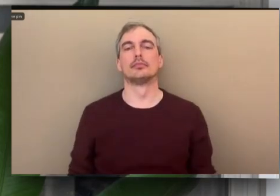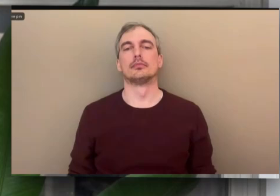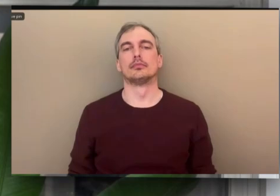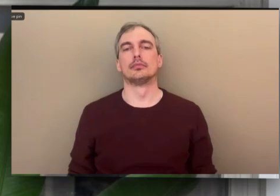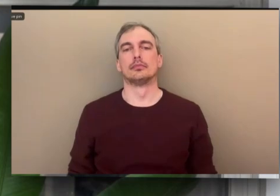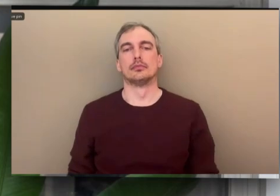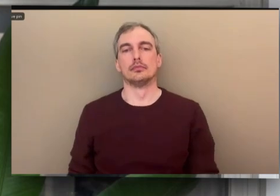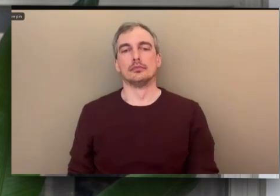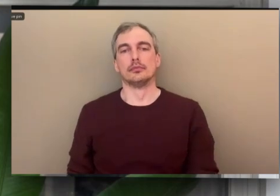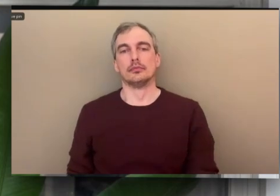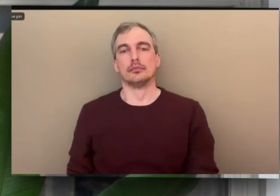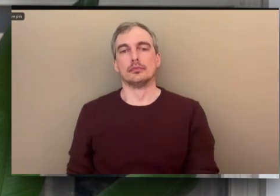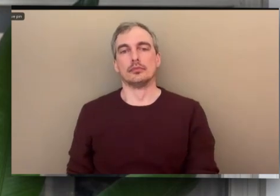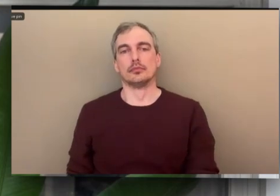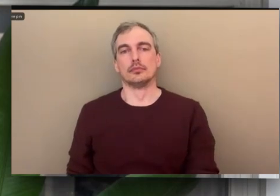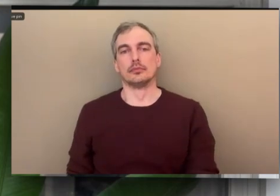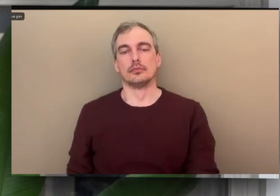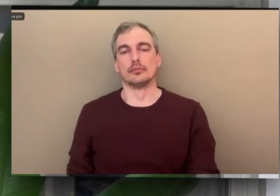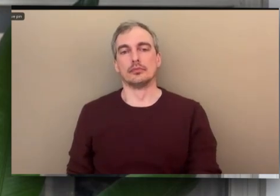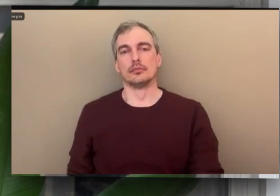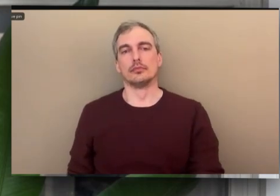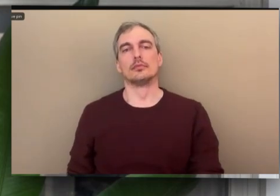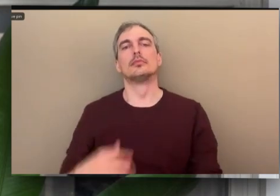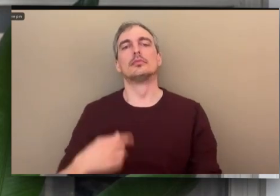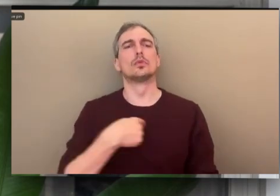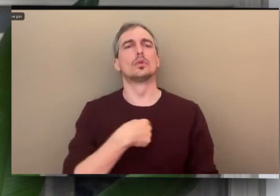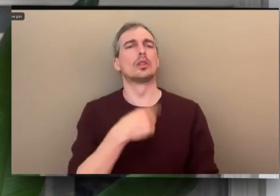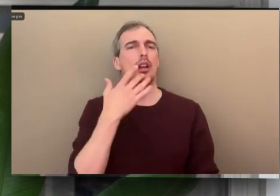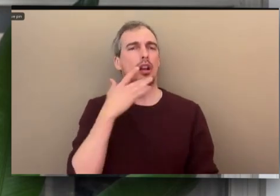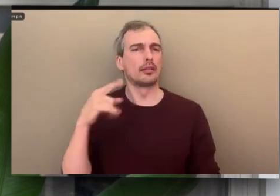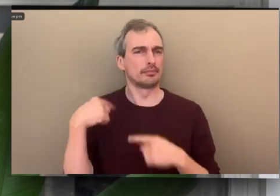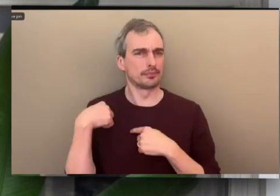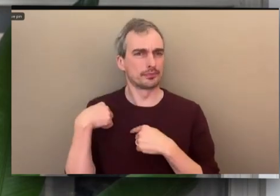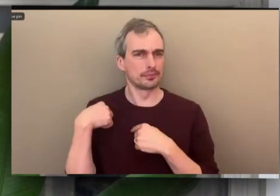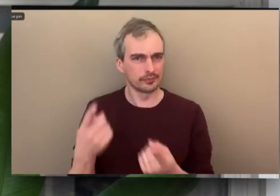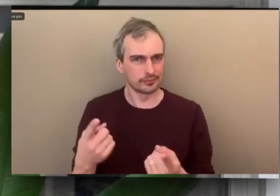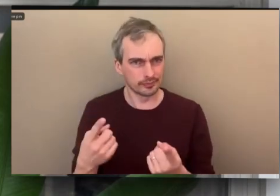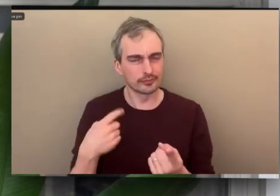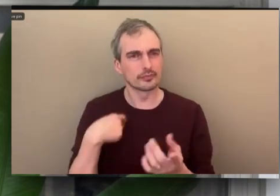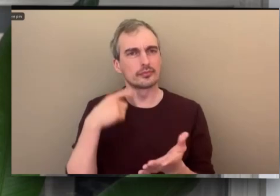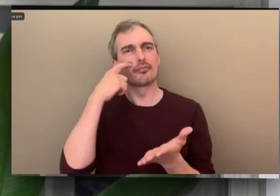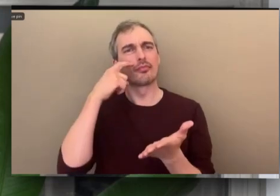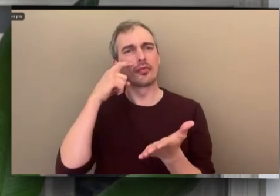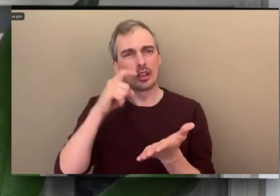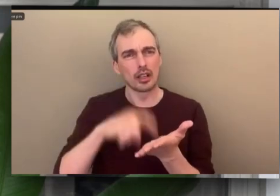Our leaders always recognized the fact that we had a very important role to play and we needed to continue to grow.